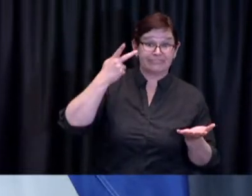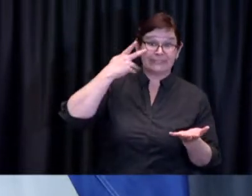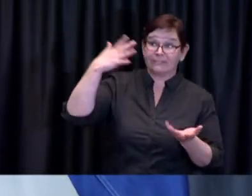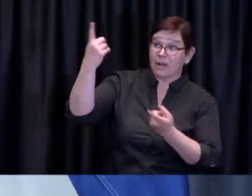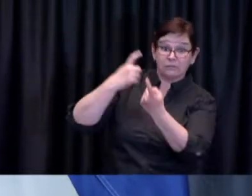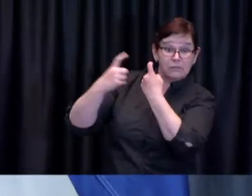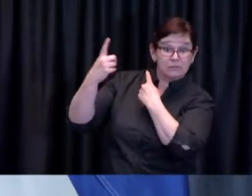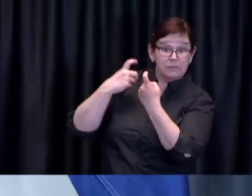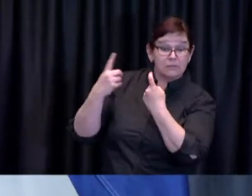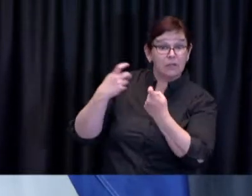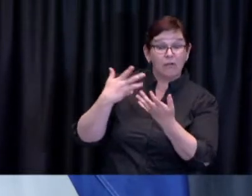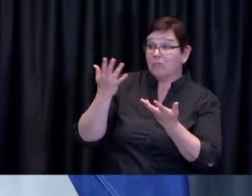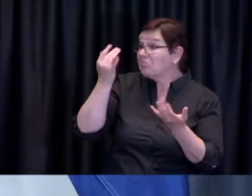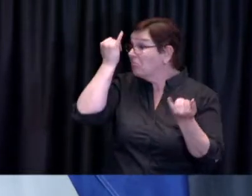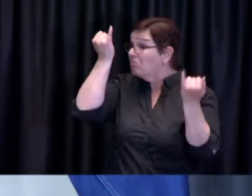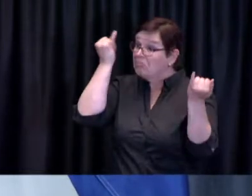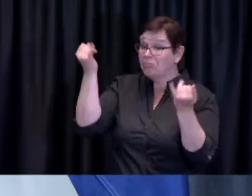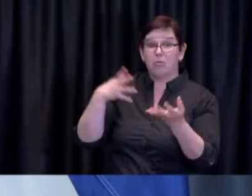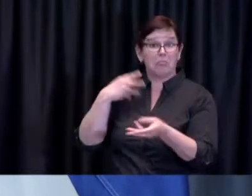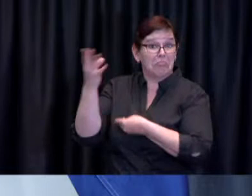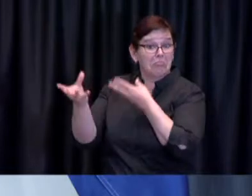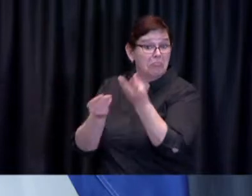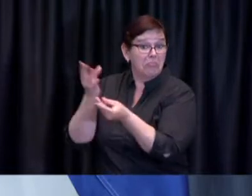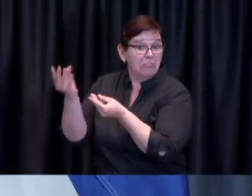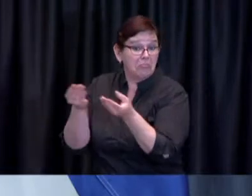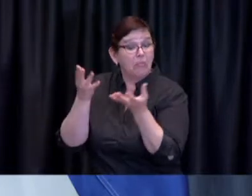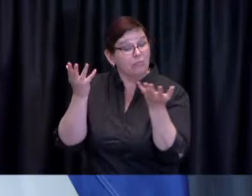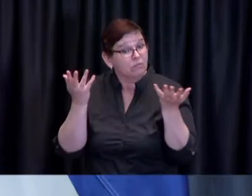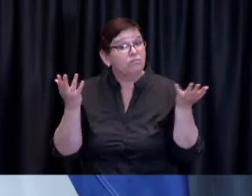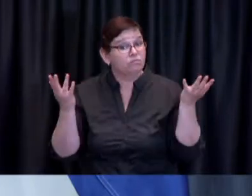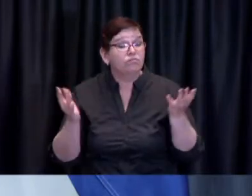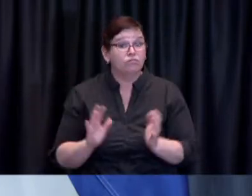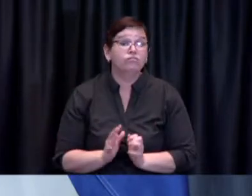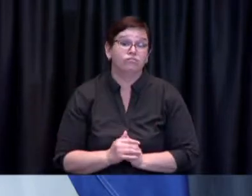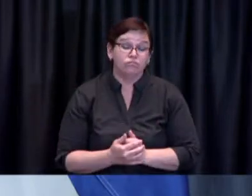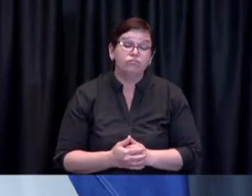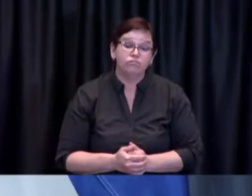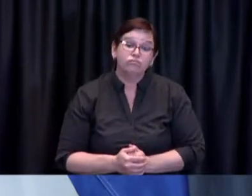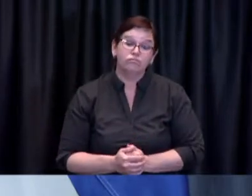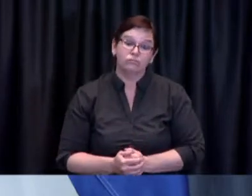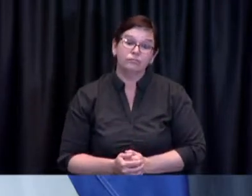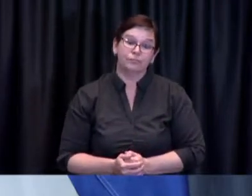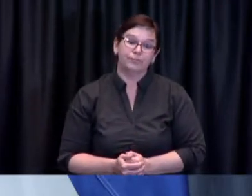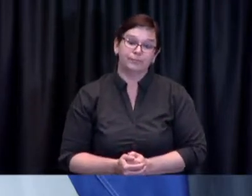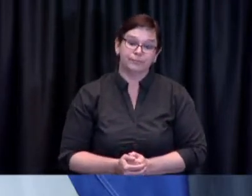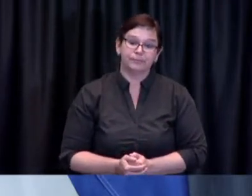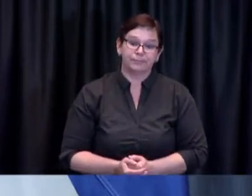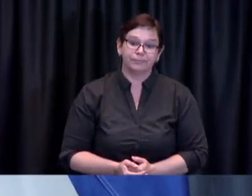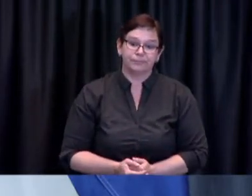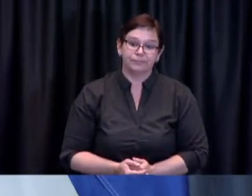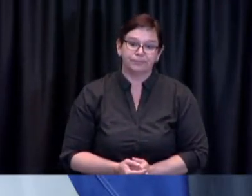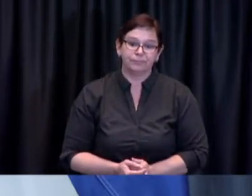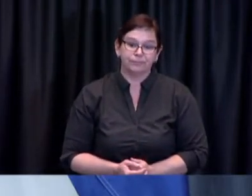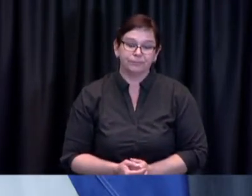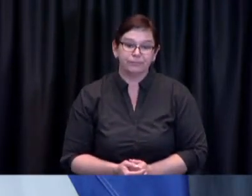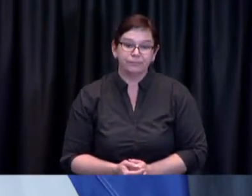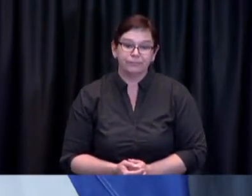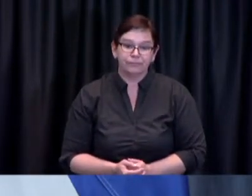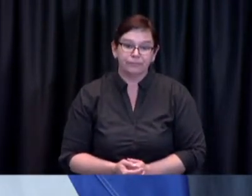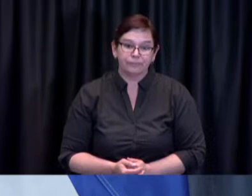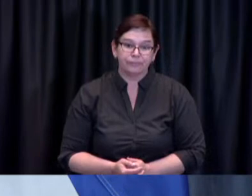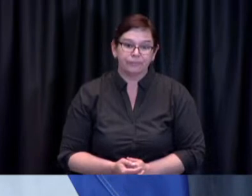concerning public gatherings and different venues that have been impacted upon by the pandemic so